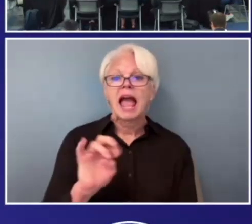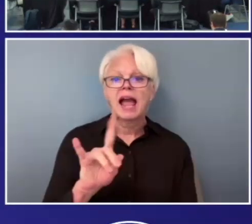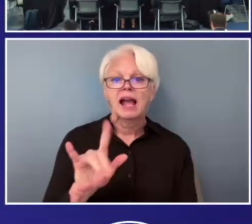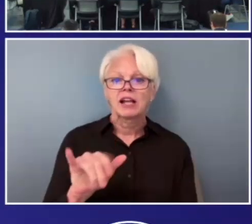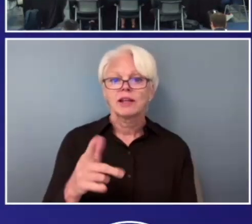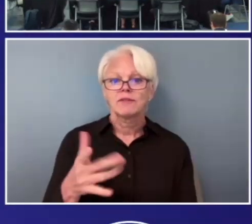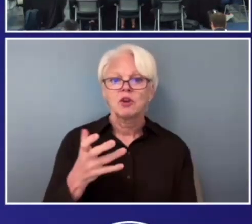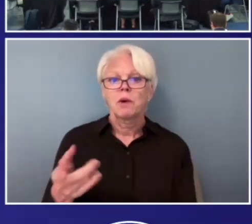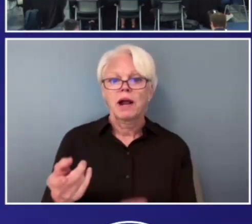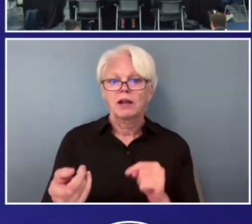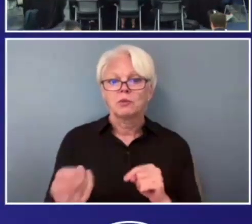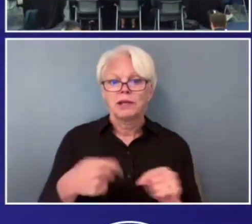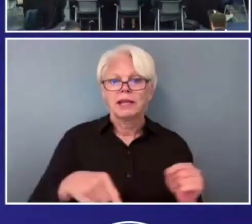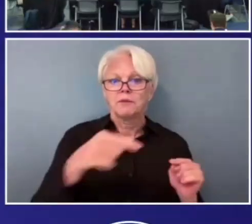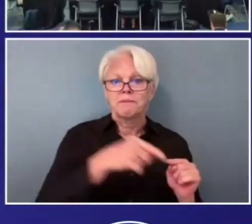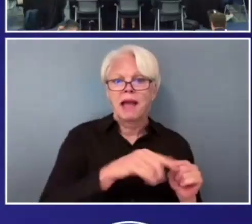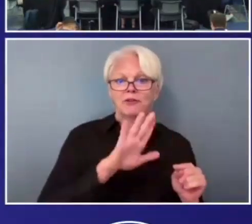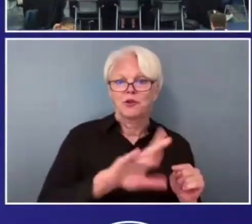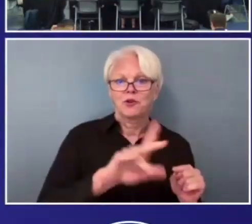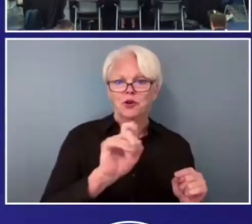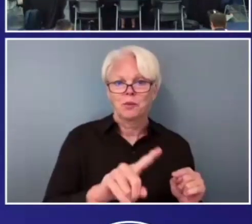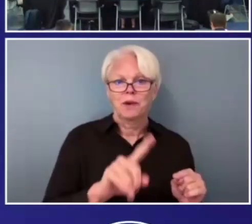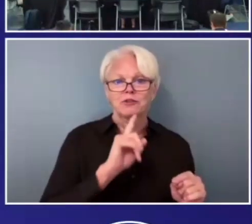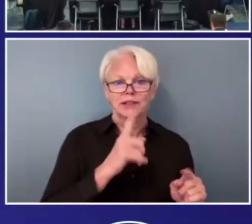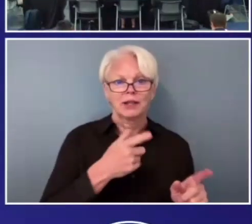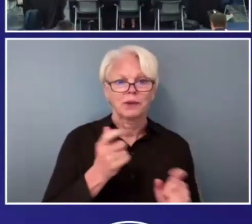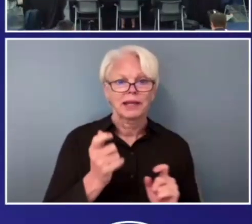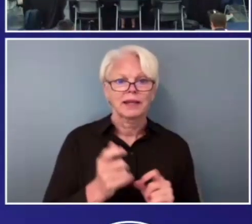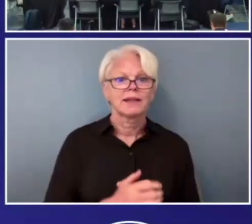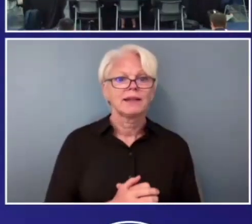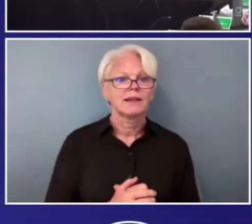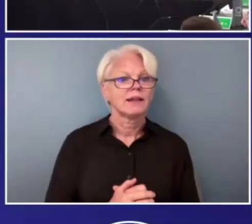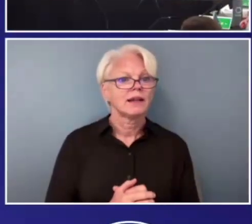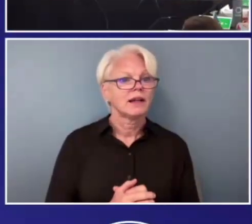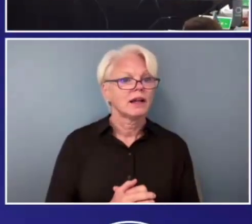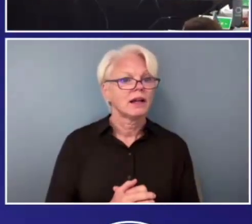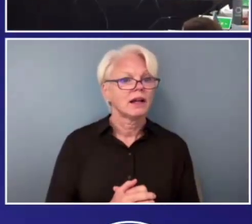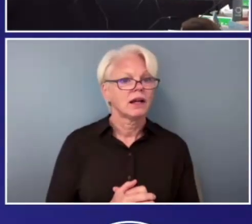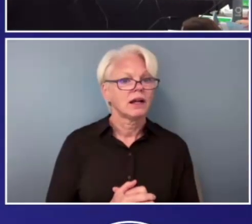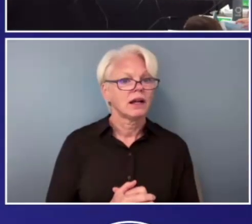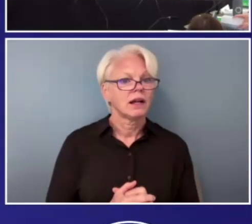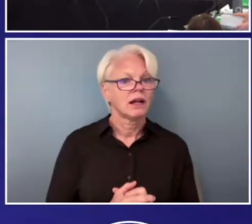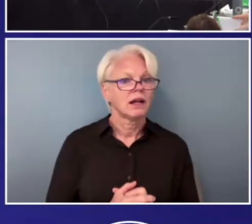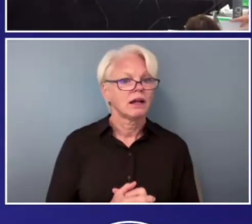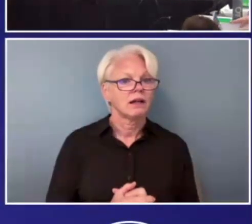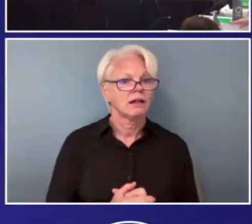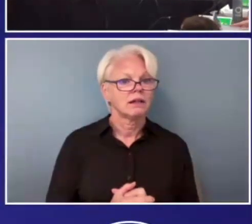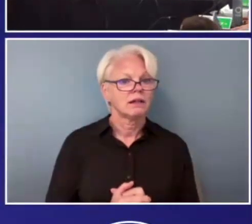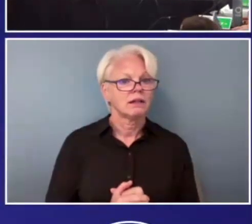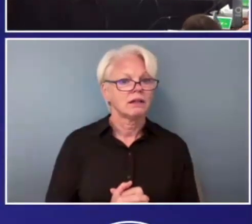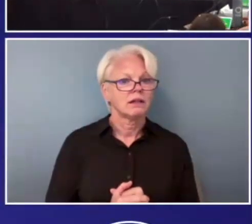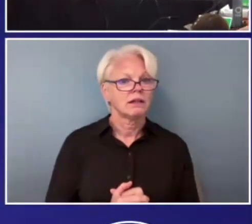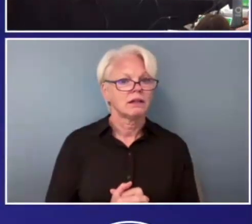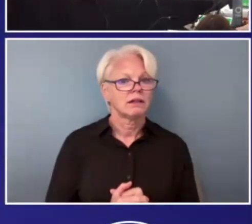question real quick. So I'll let,